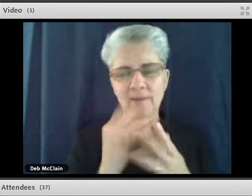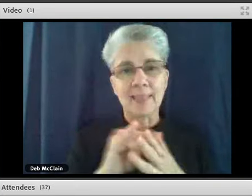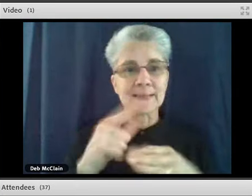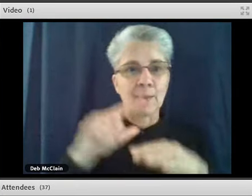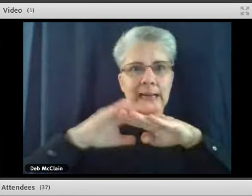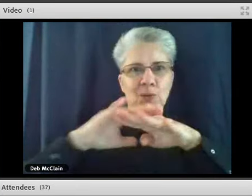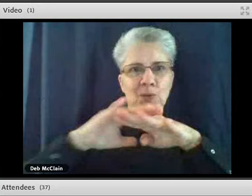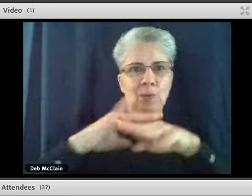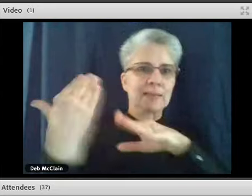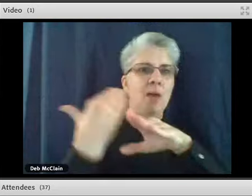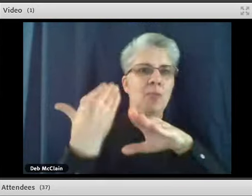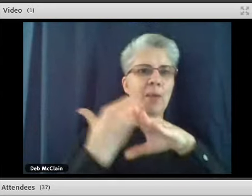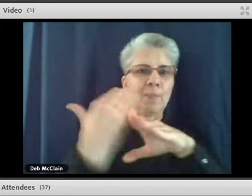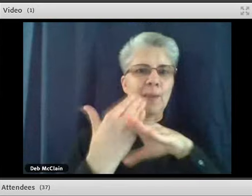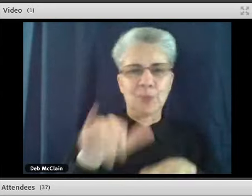like somebody cutting your grass.